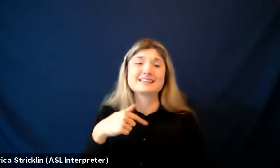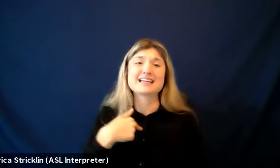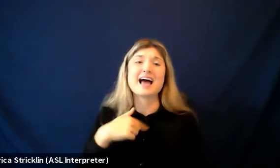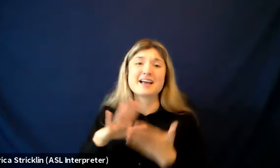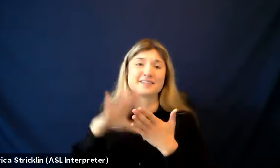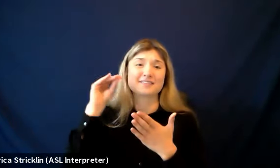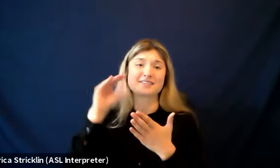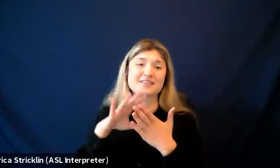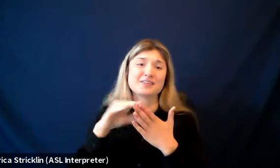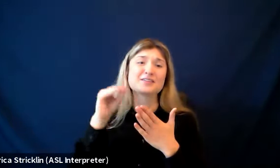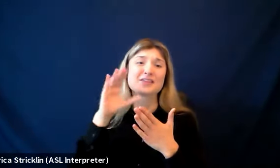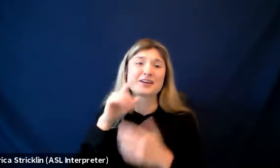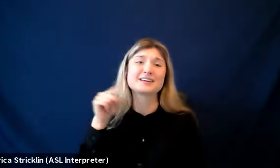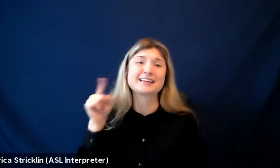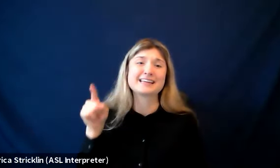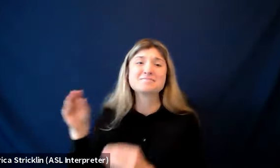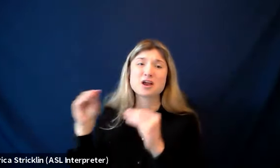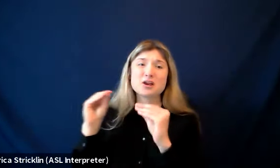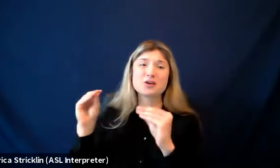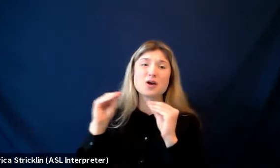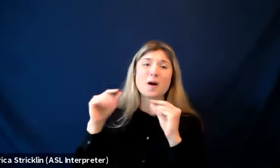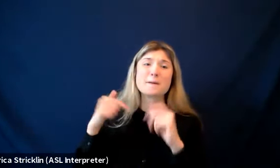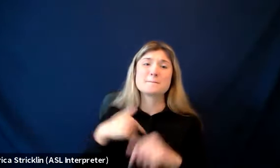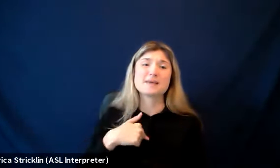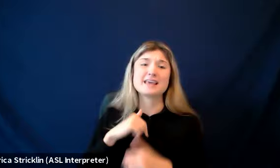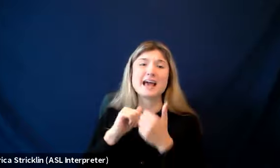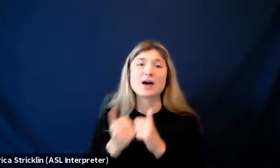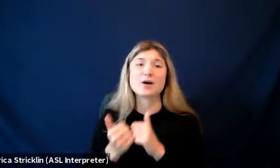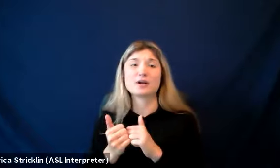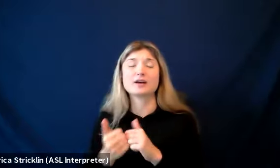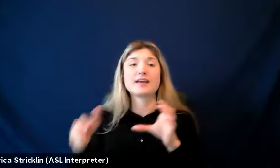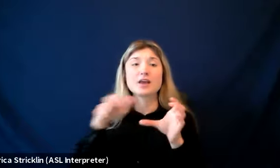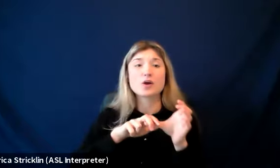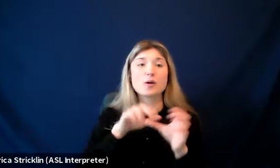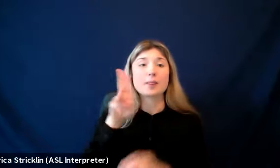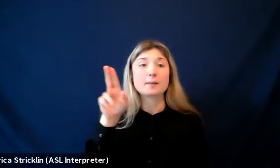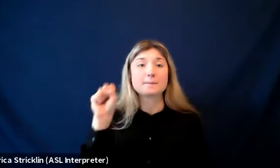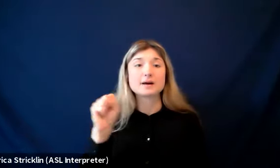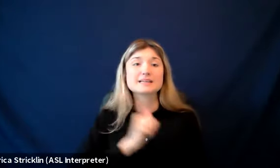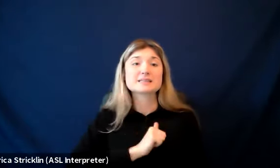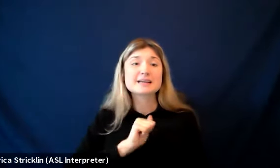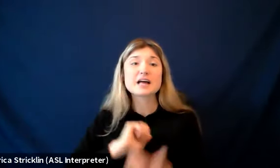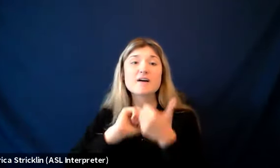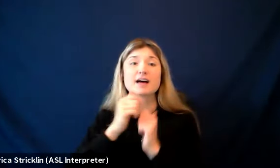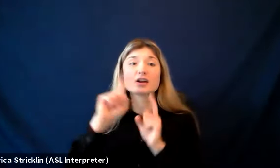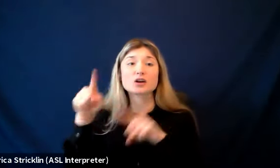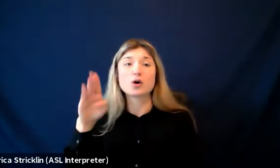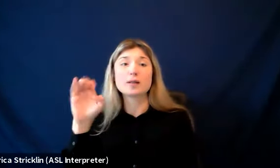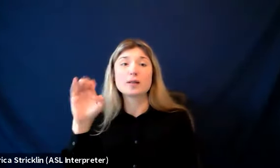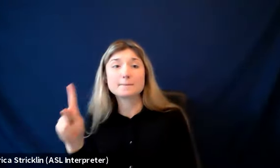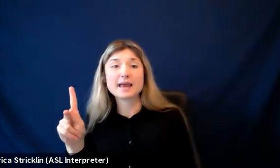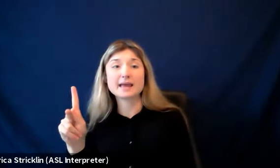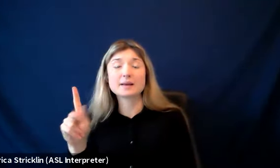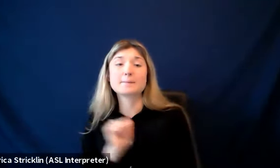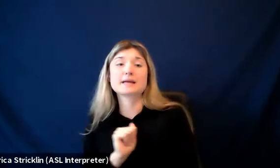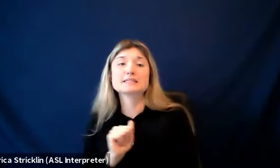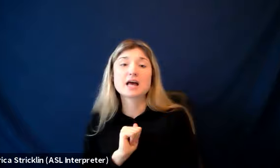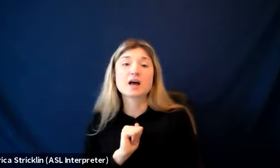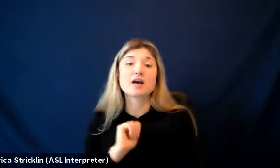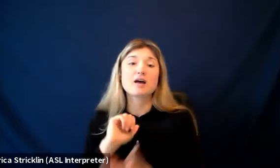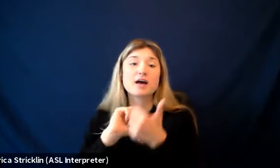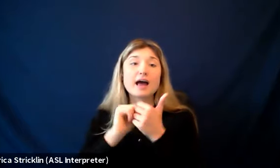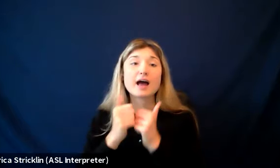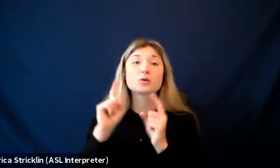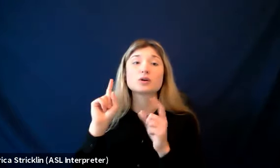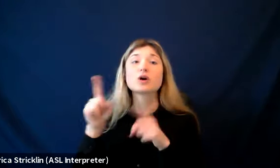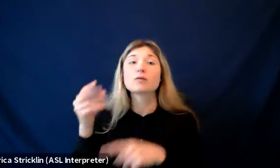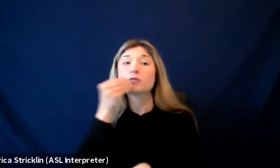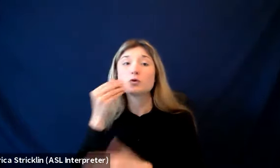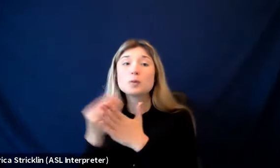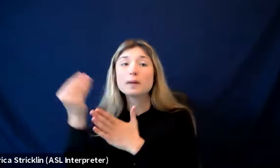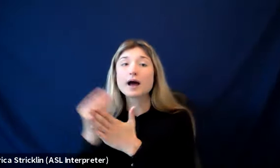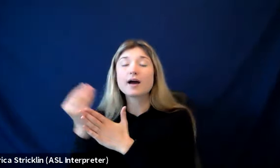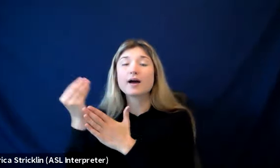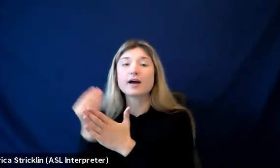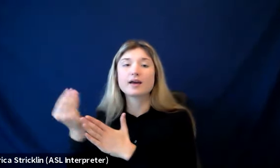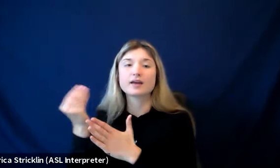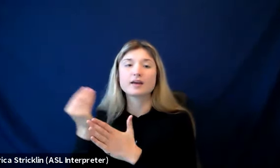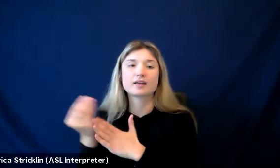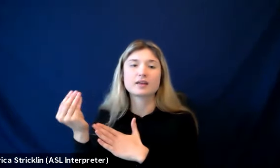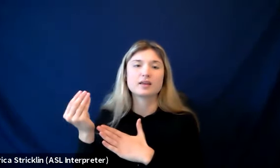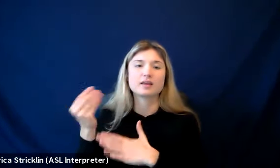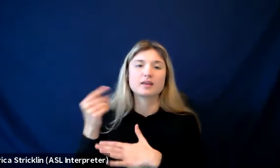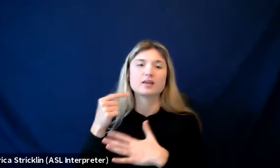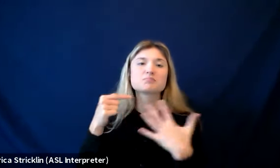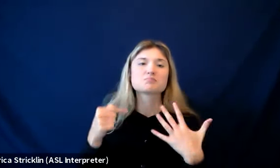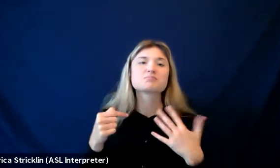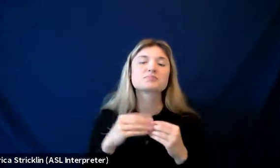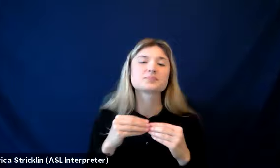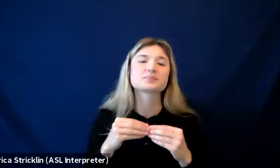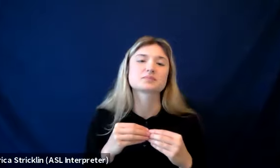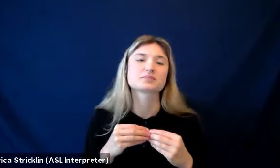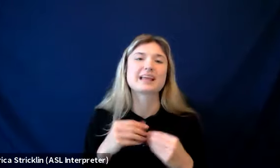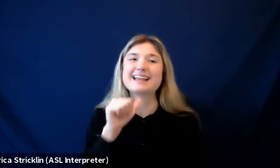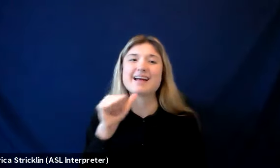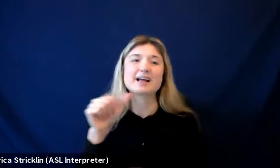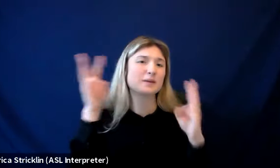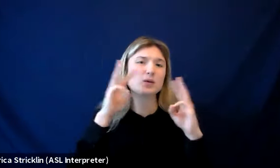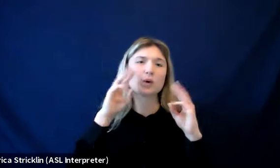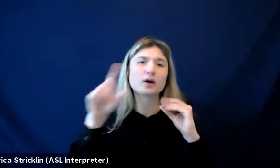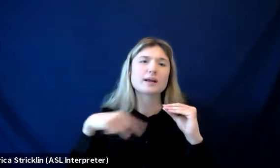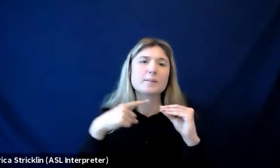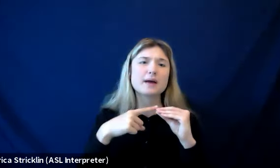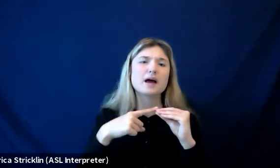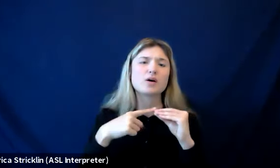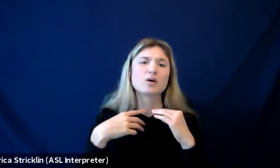He taught me how to cut the bus on my own. You have taught me how to go to the bank on my own he have taught me how to go grocery shopping on my own to be independent may and bad to be worried about somebody else to help me along the way.